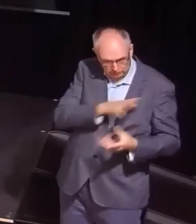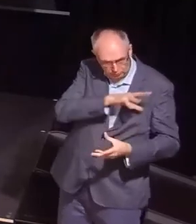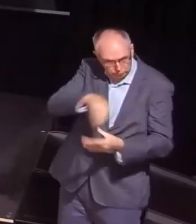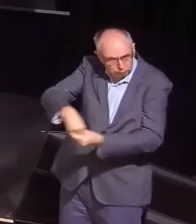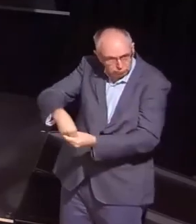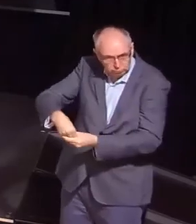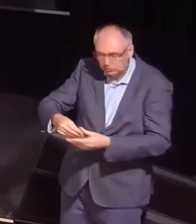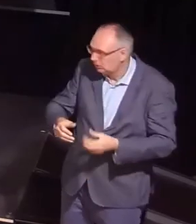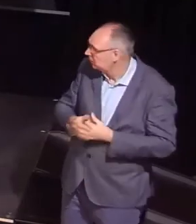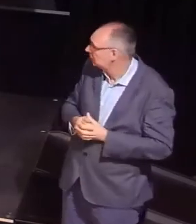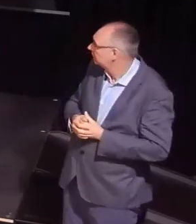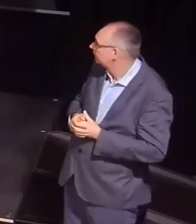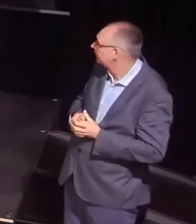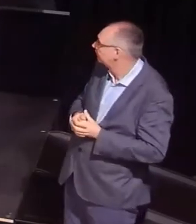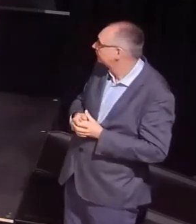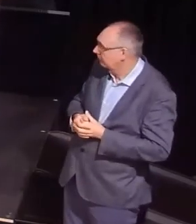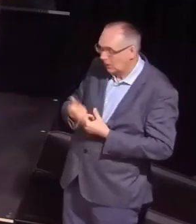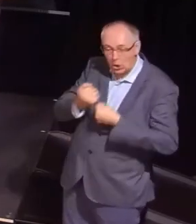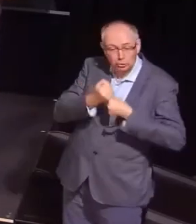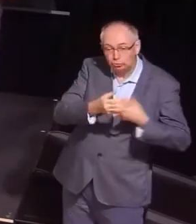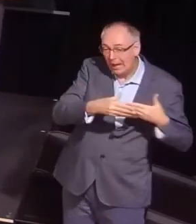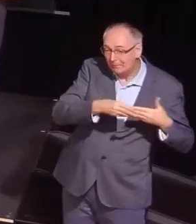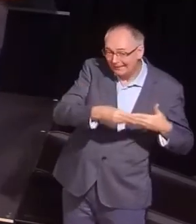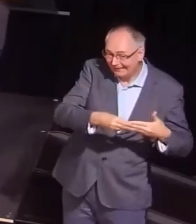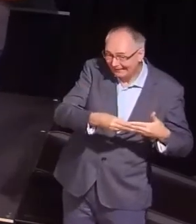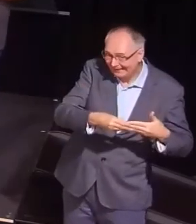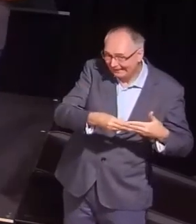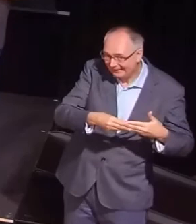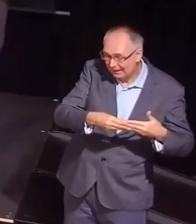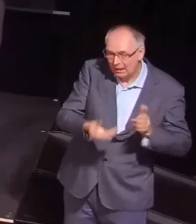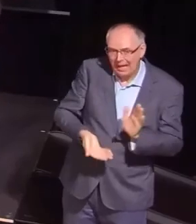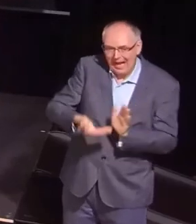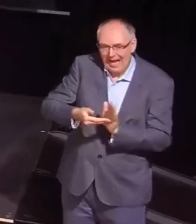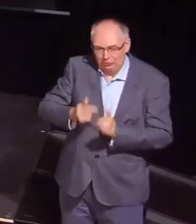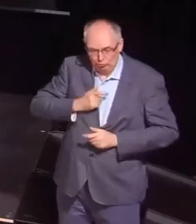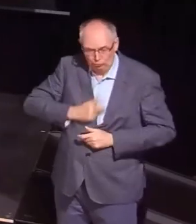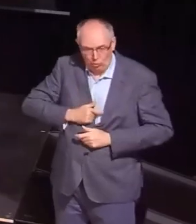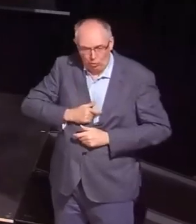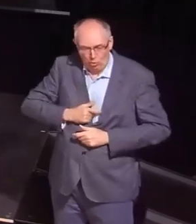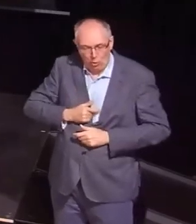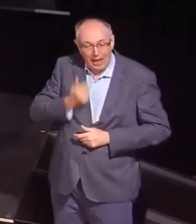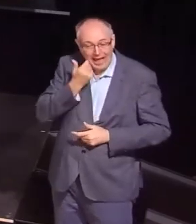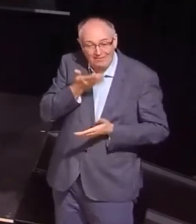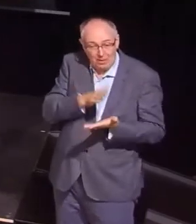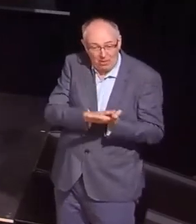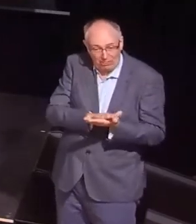Now, champ leads have additional responsibilities. They sync monthly with our accessibility team,